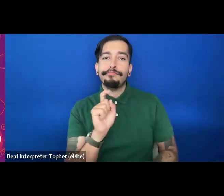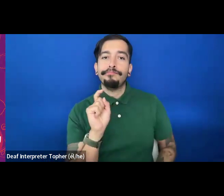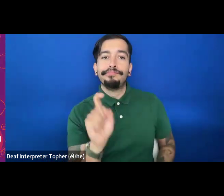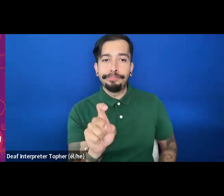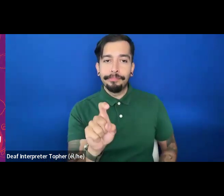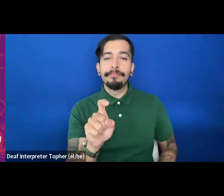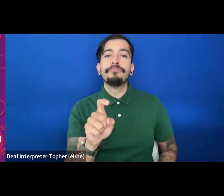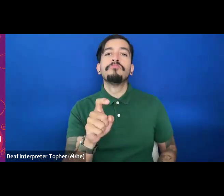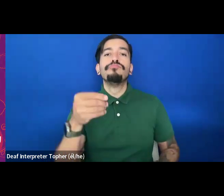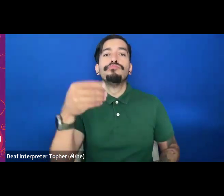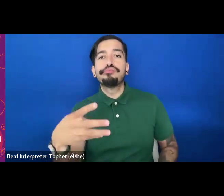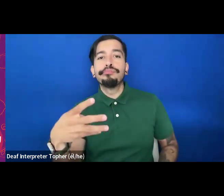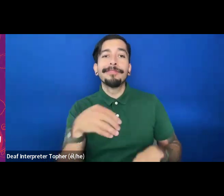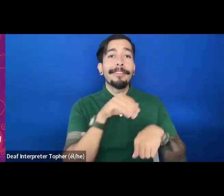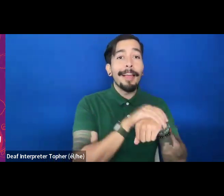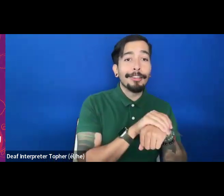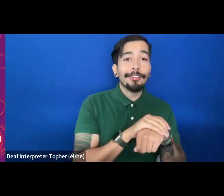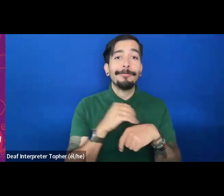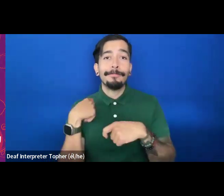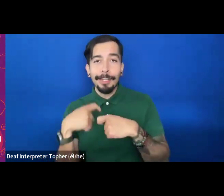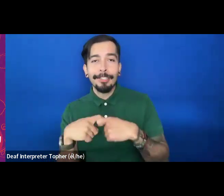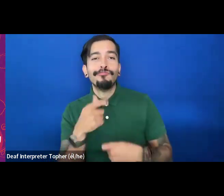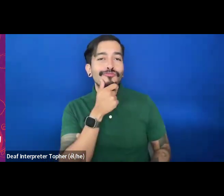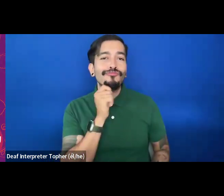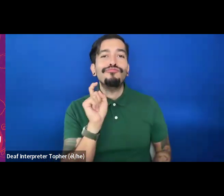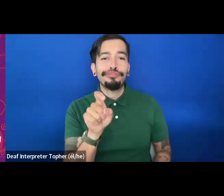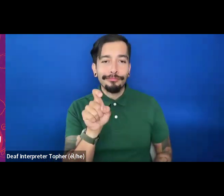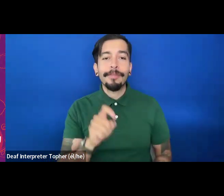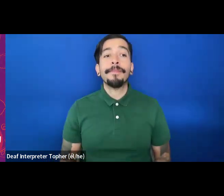If you're on a tablet or smartphone, touch the screen